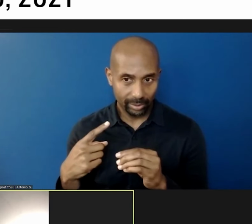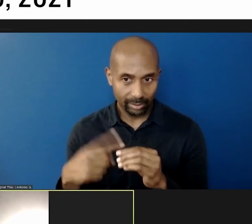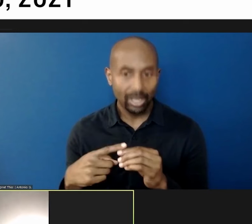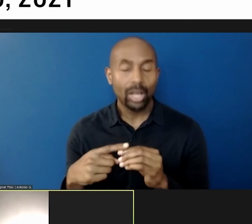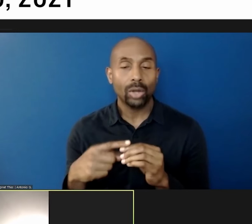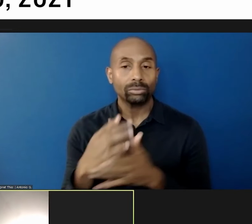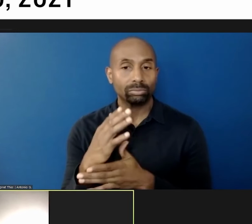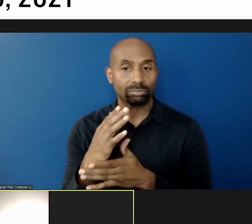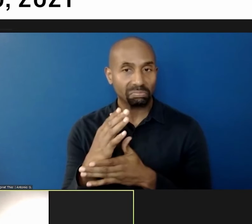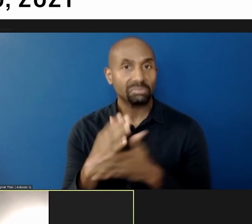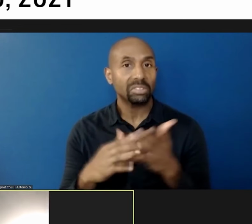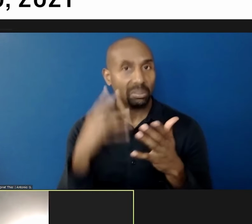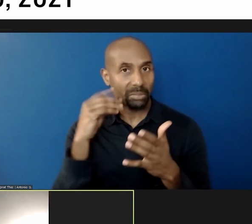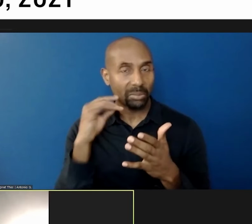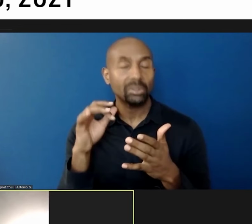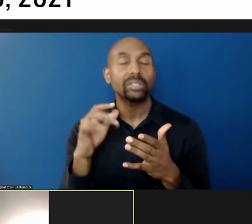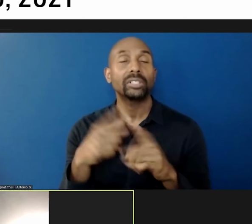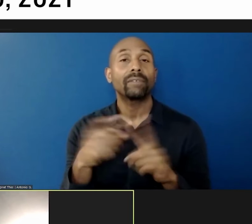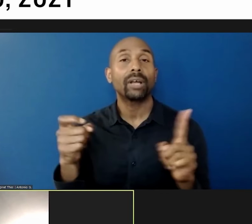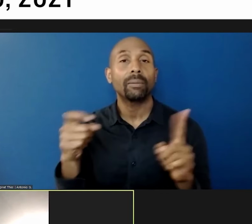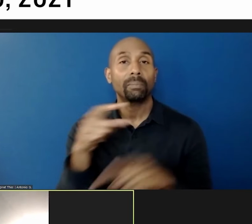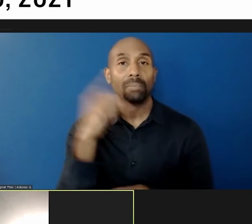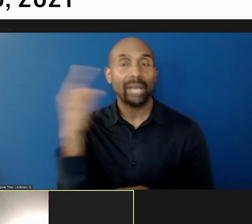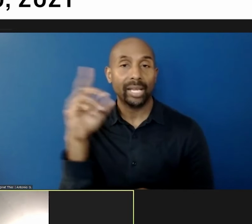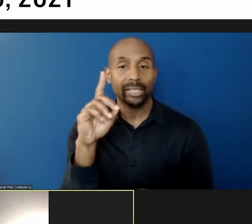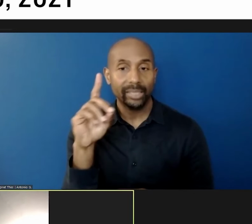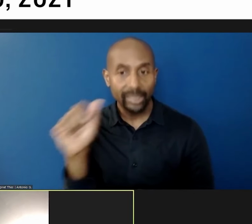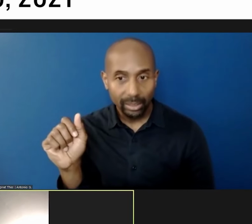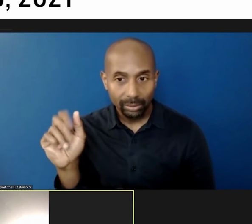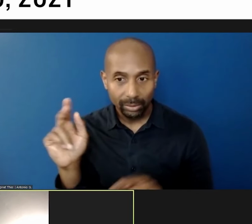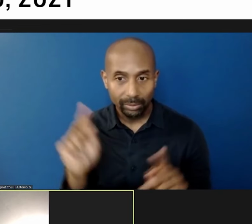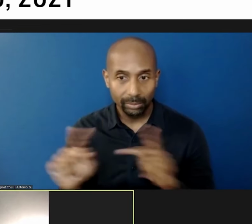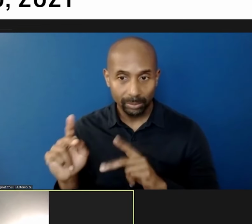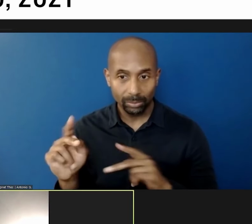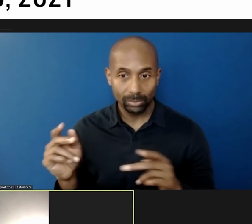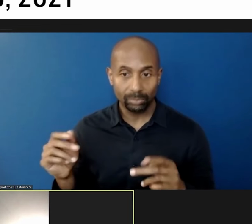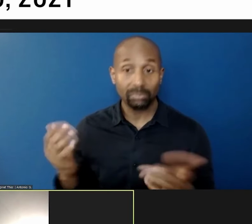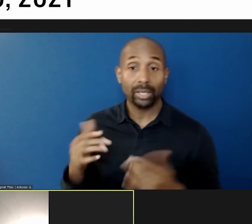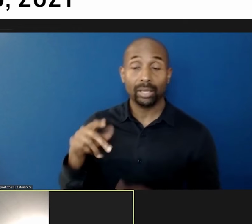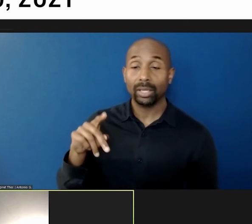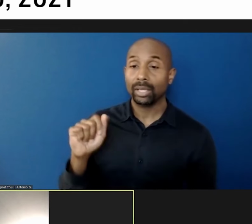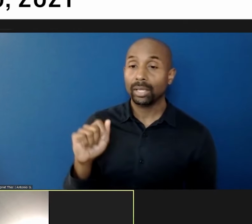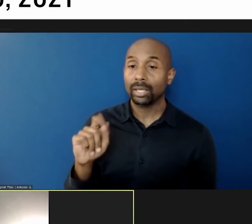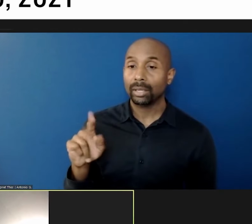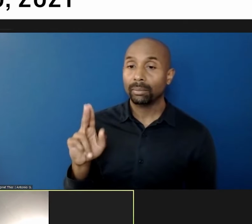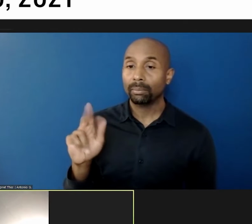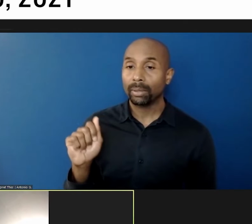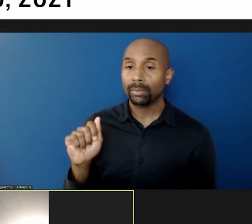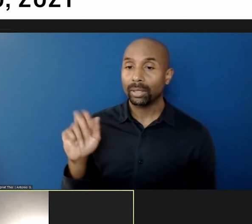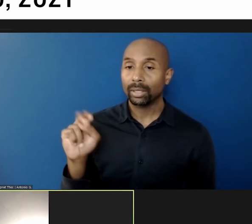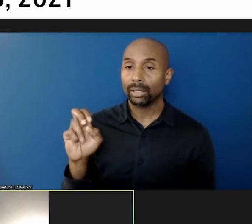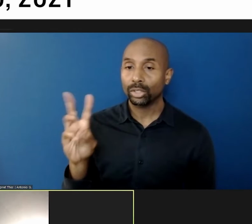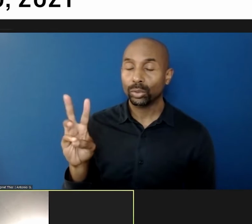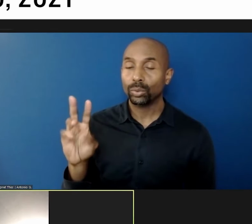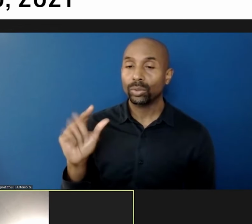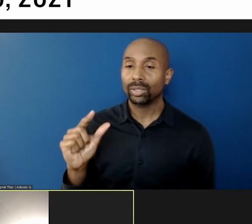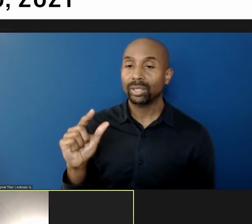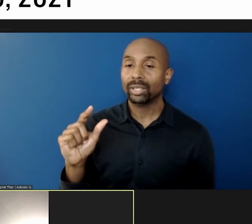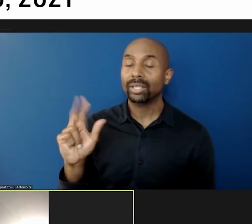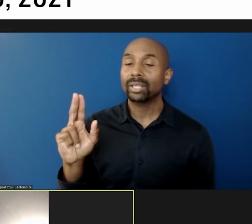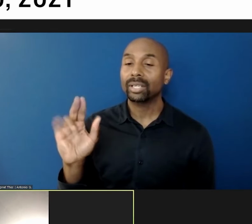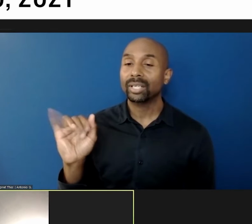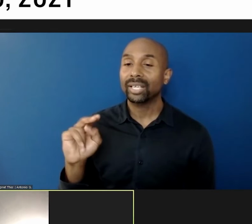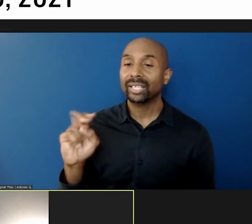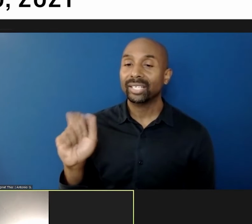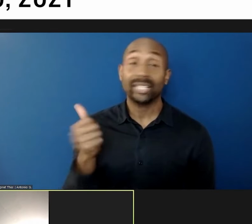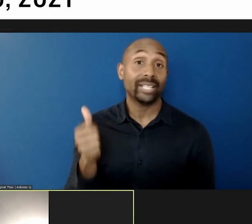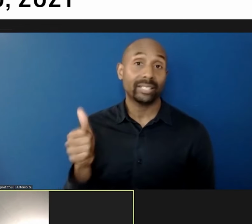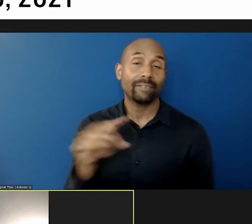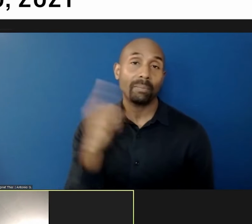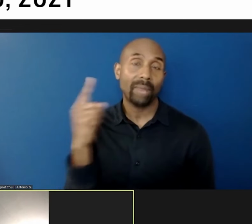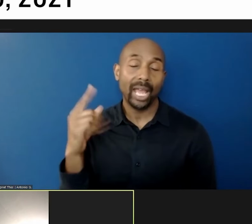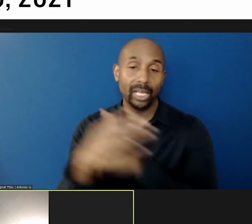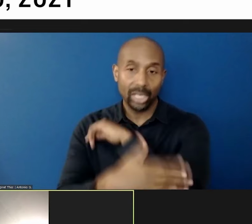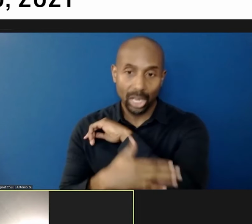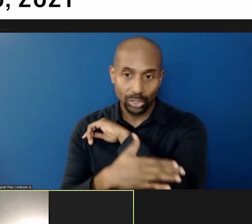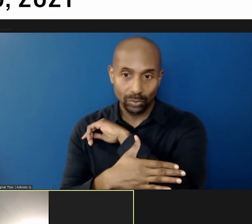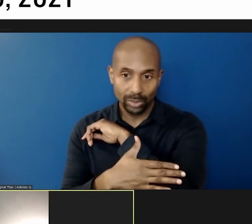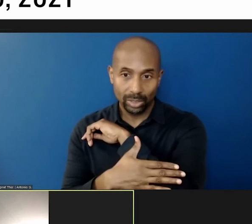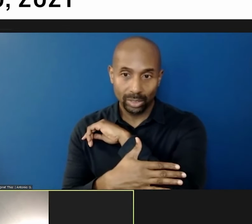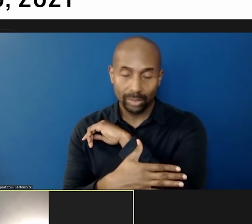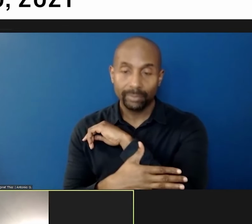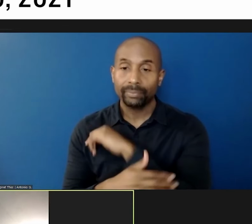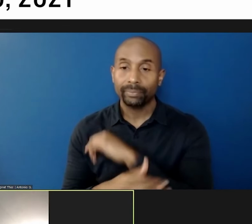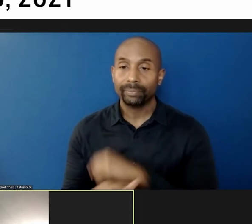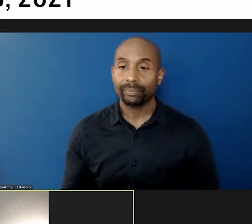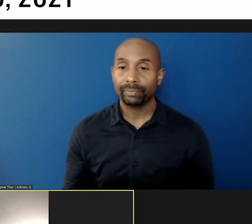people. In Papua New Guinea, it's a Black country so pretty much sometimes it's similar,